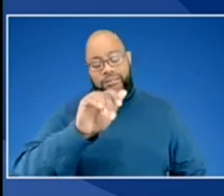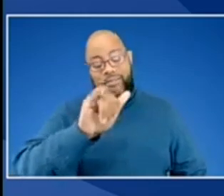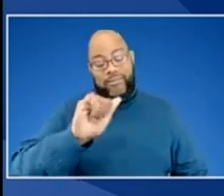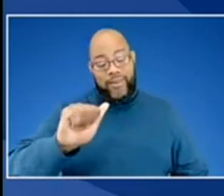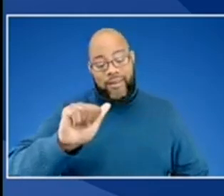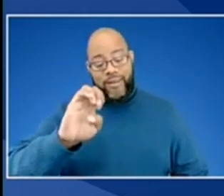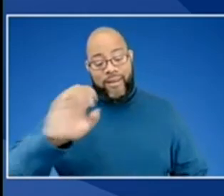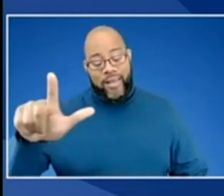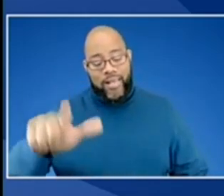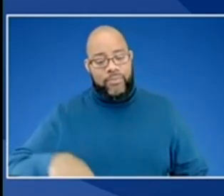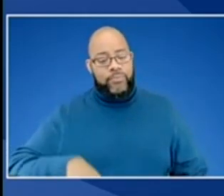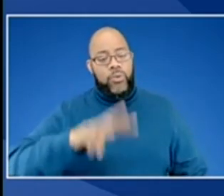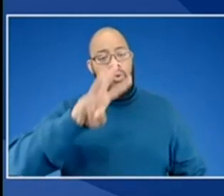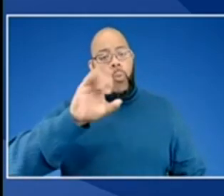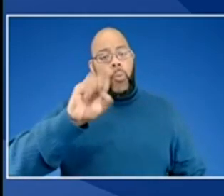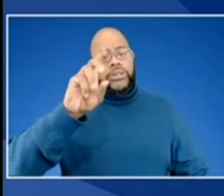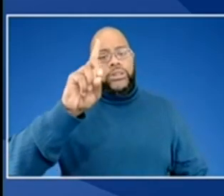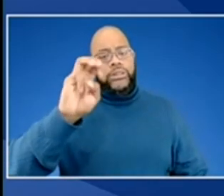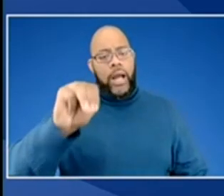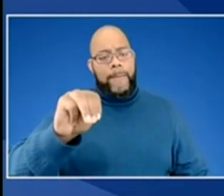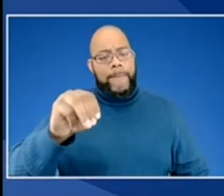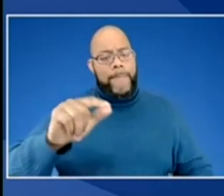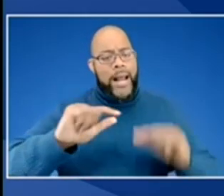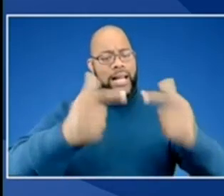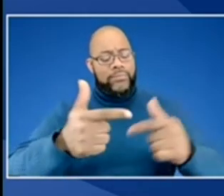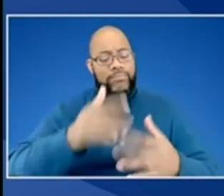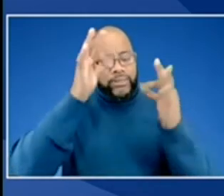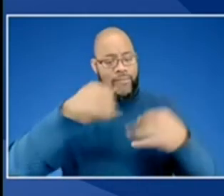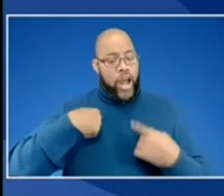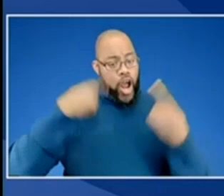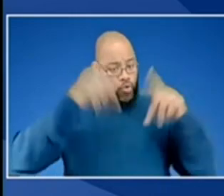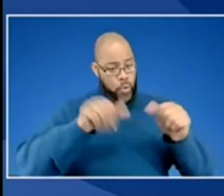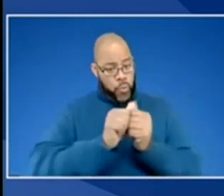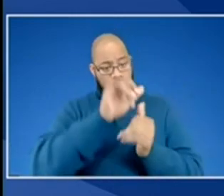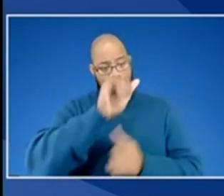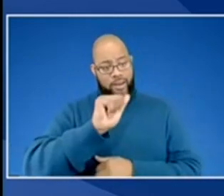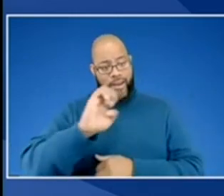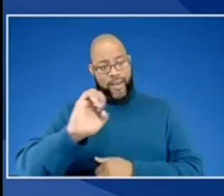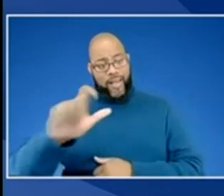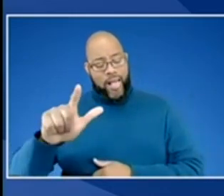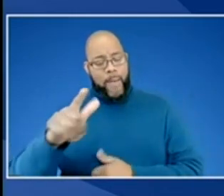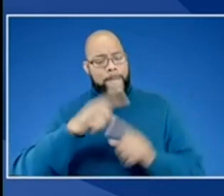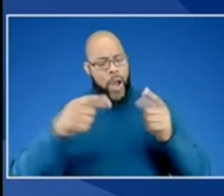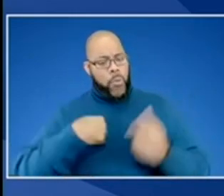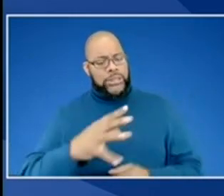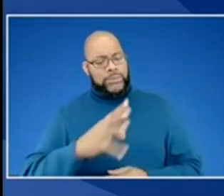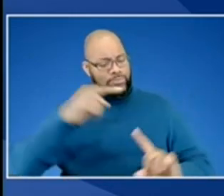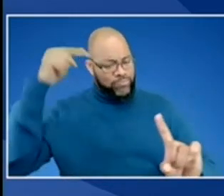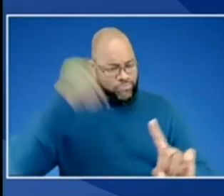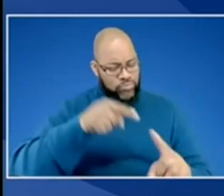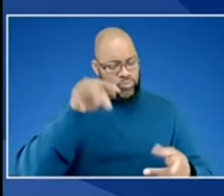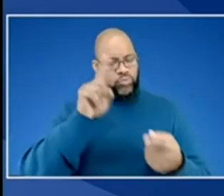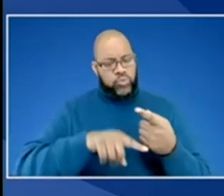Wisdom. I definitely agree with Yael, but definitely want to speak to this from the